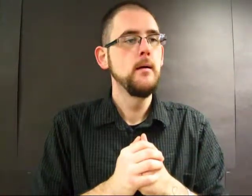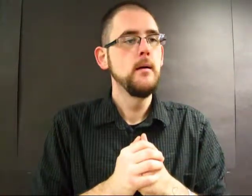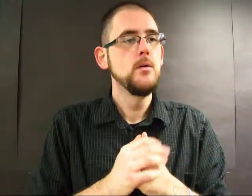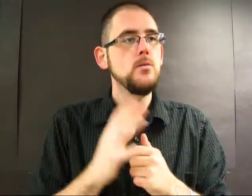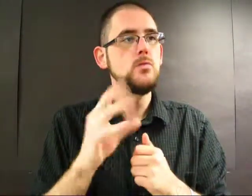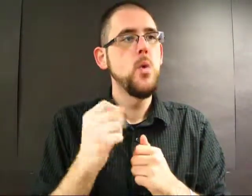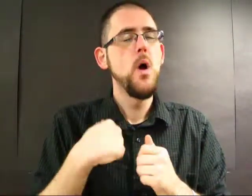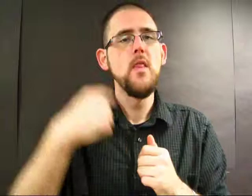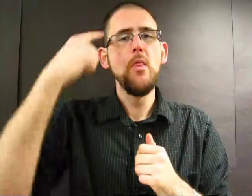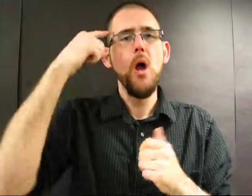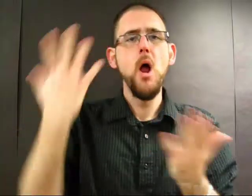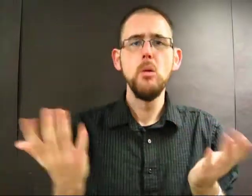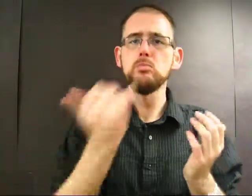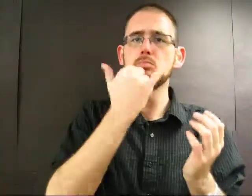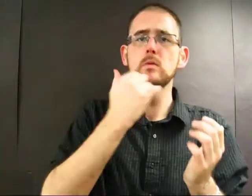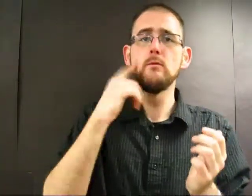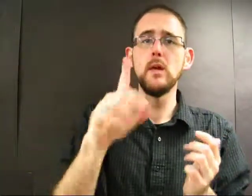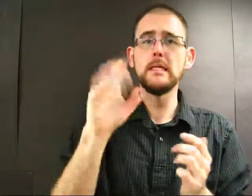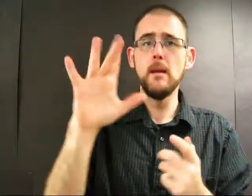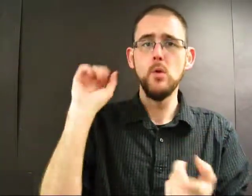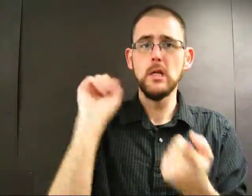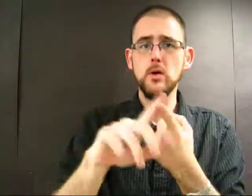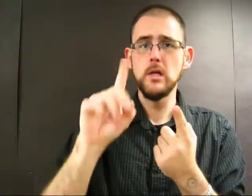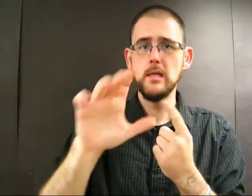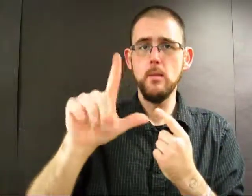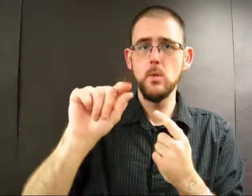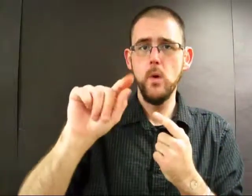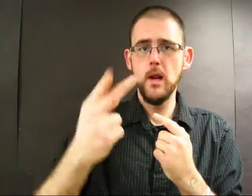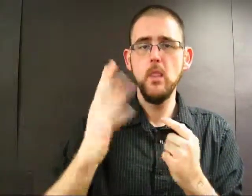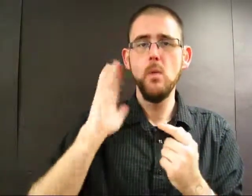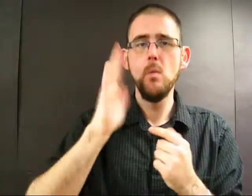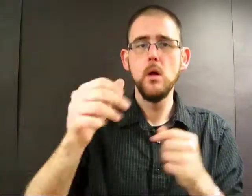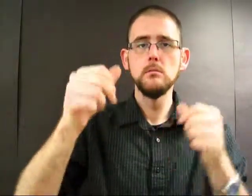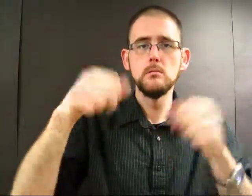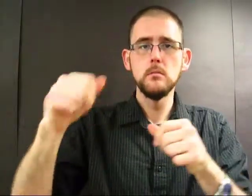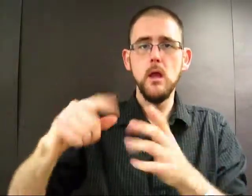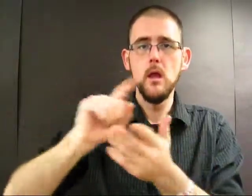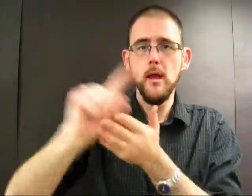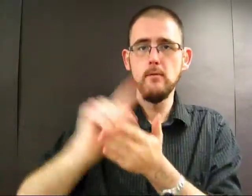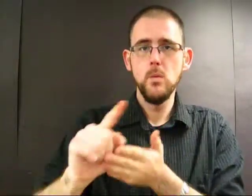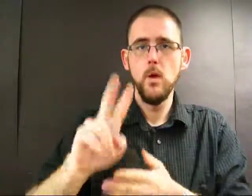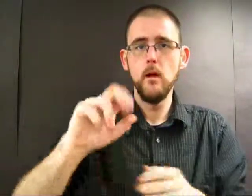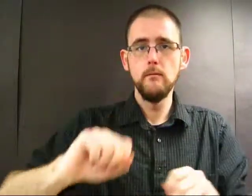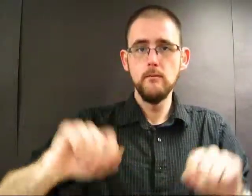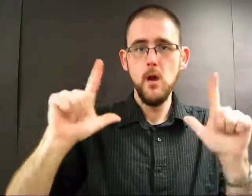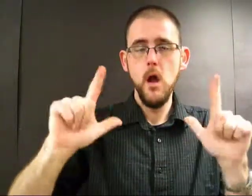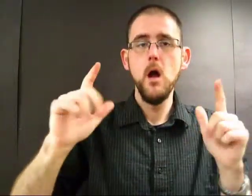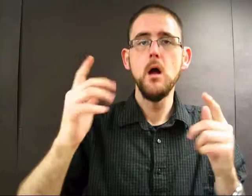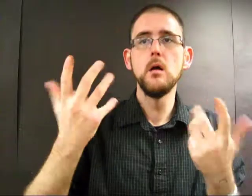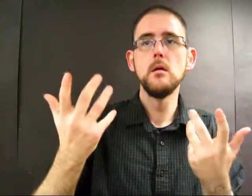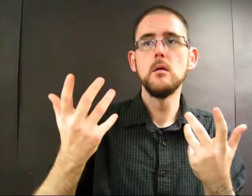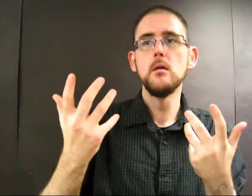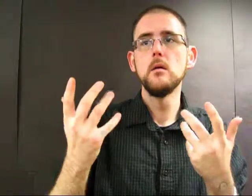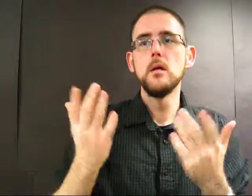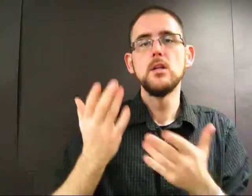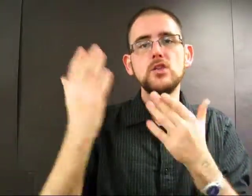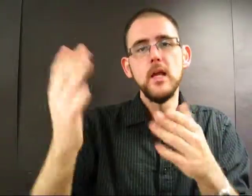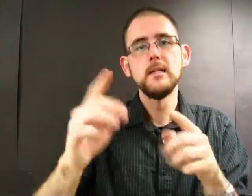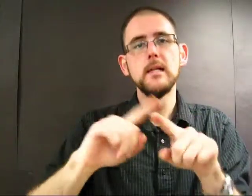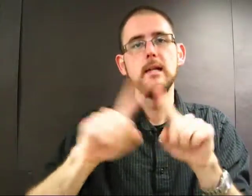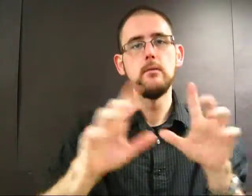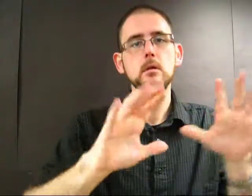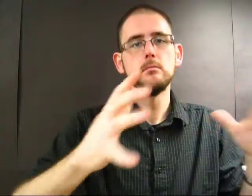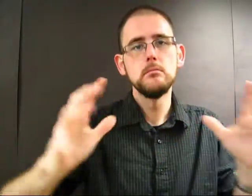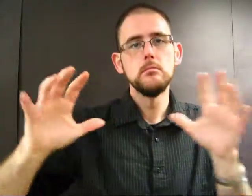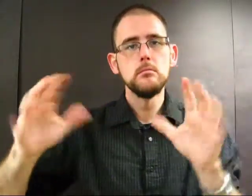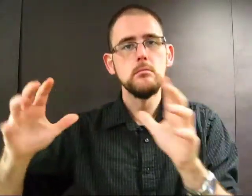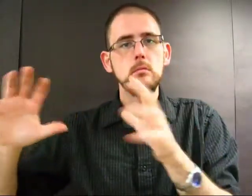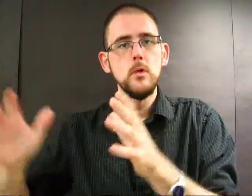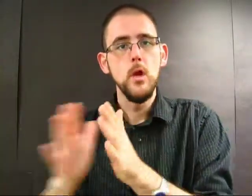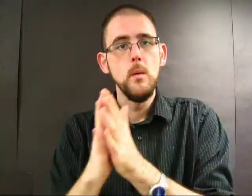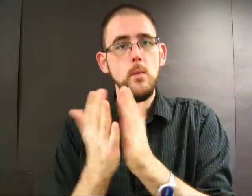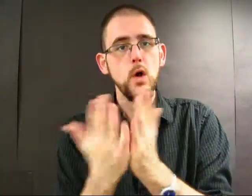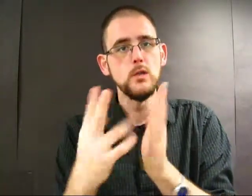So for December until the 20th, I'll post a vlog every week about books to read